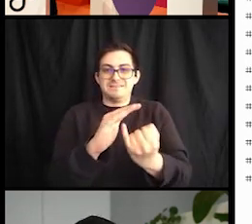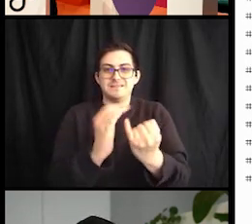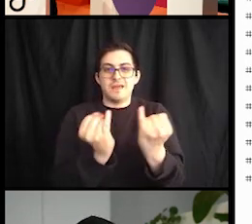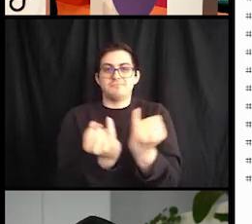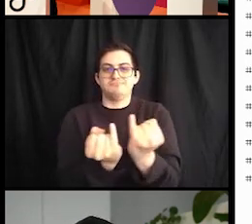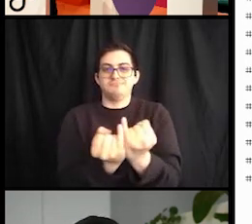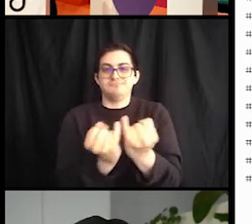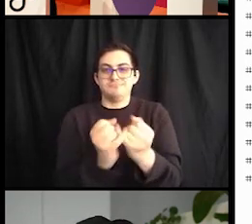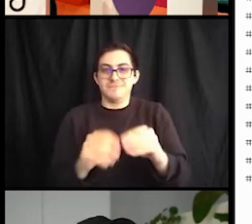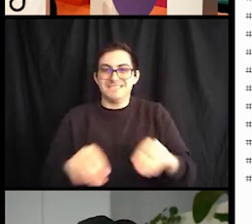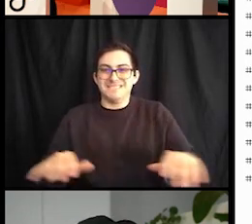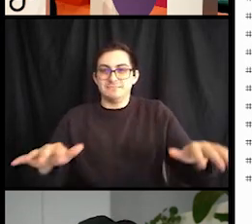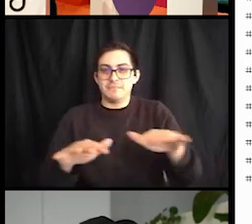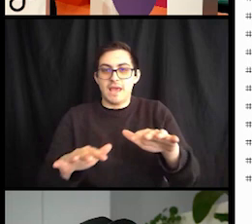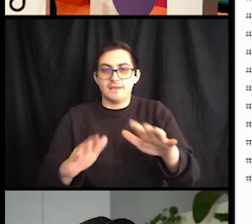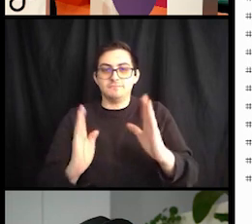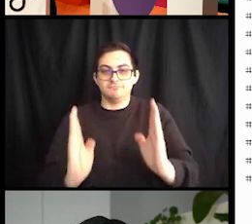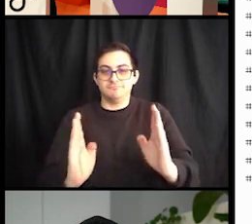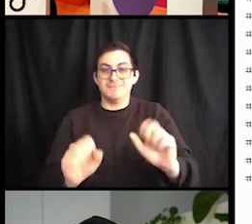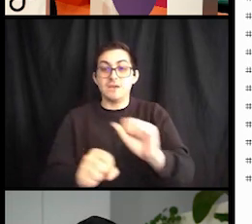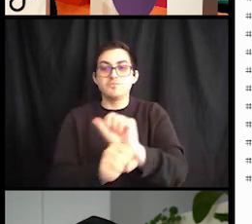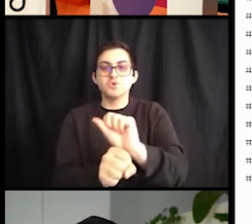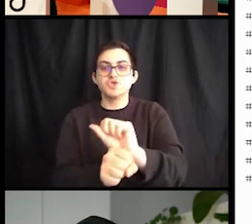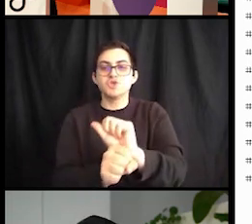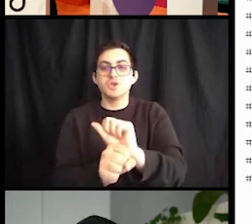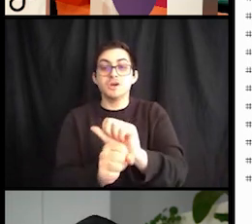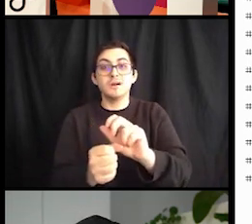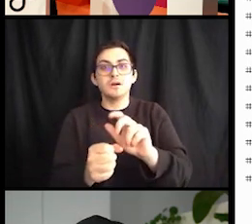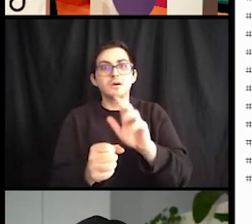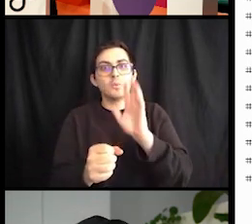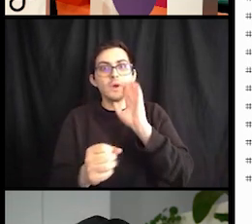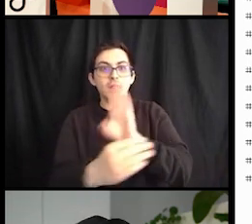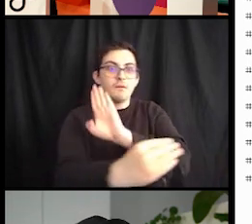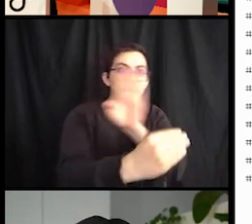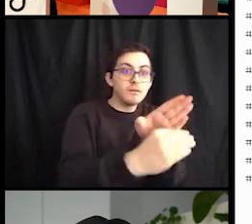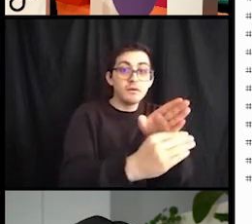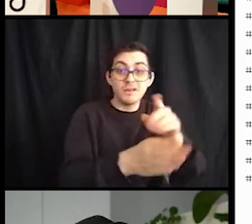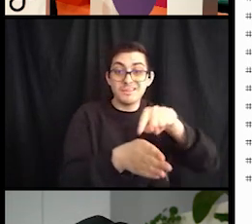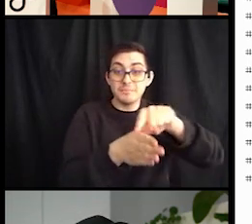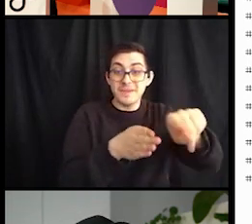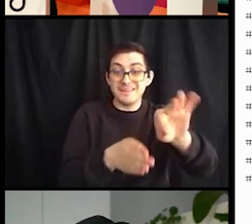is happening in the main file. Oscar this is super useful.